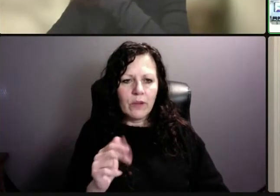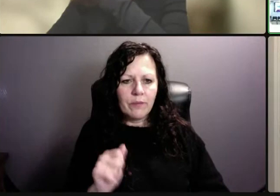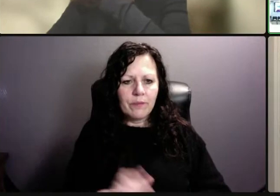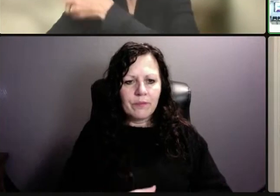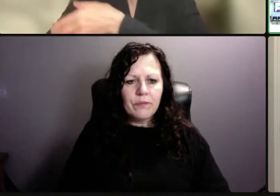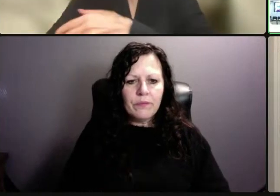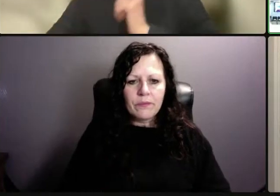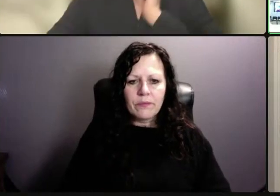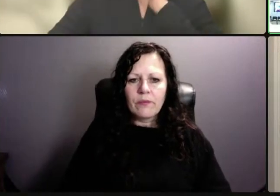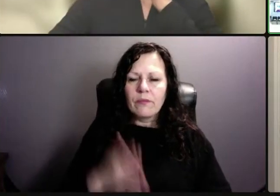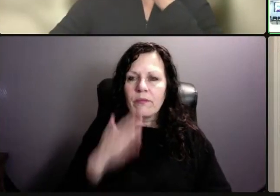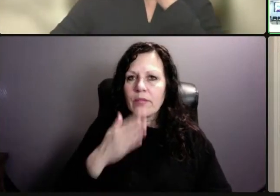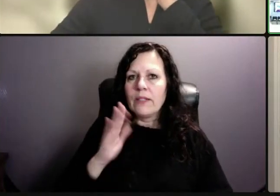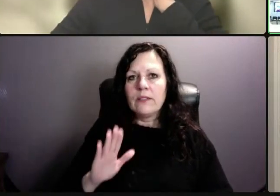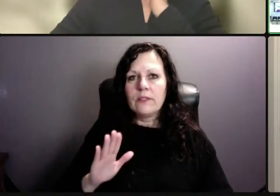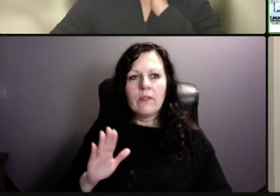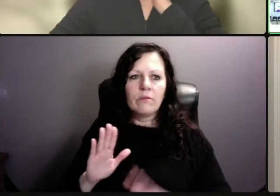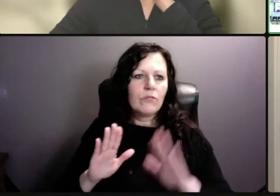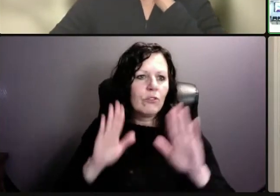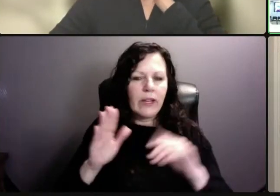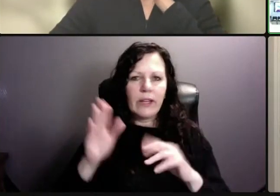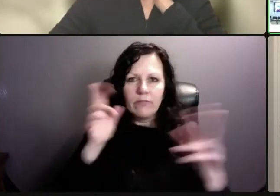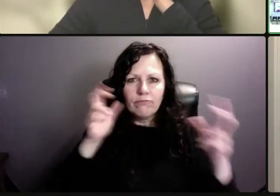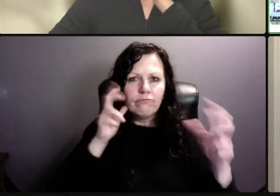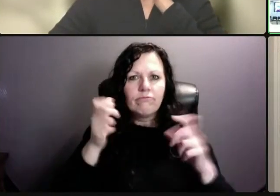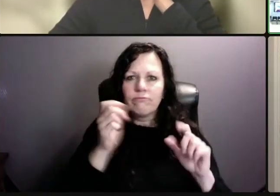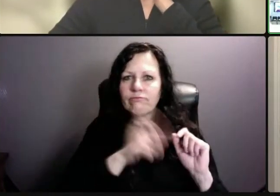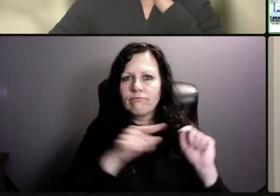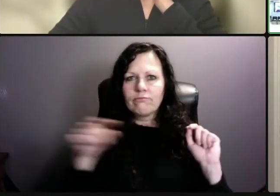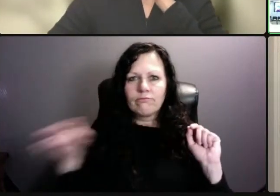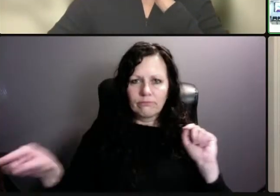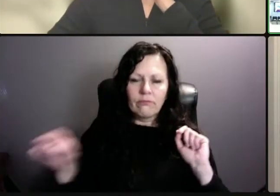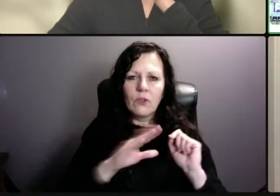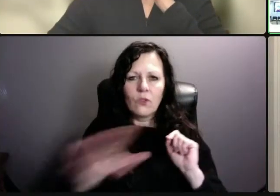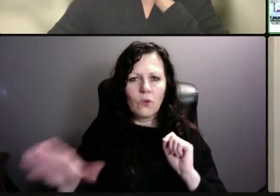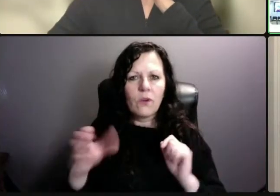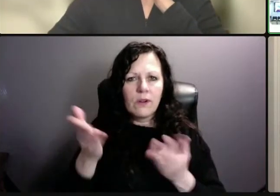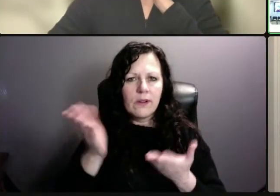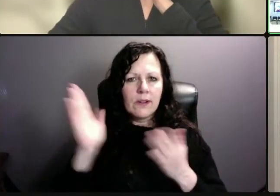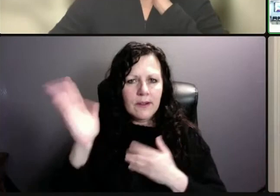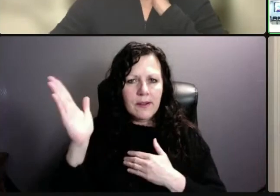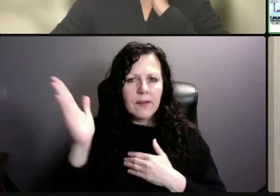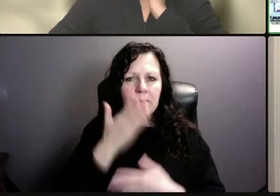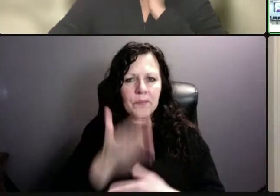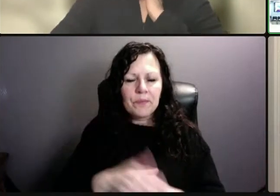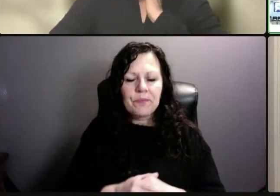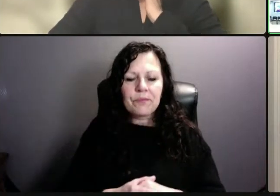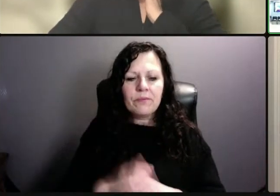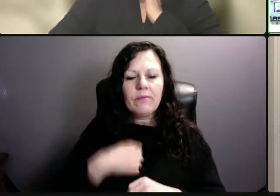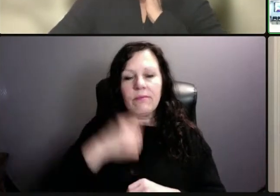COUNCILOR STABLE GOODMAN TO COUNCILMAN SUGAR. THANK YOU SO MUCH.